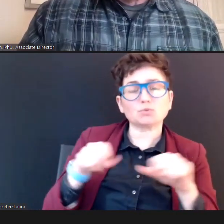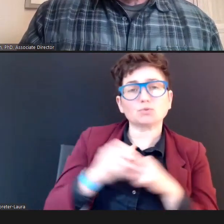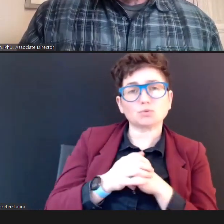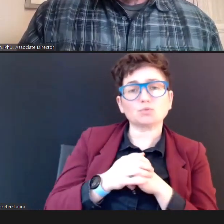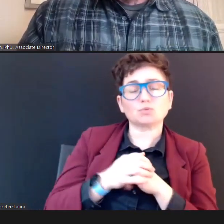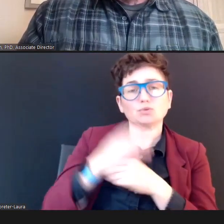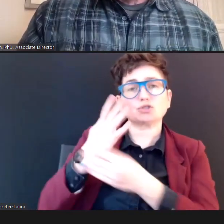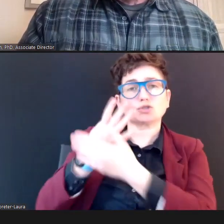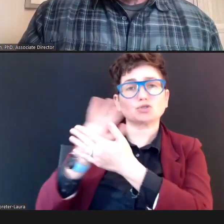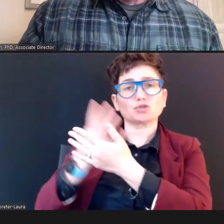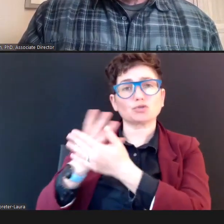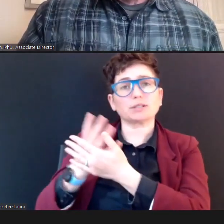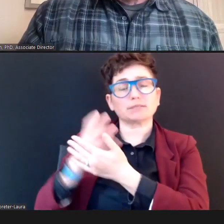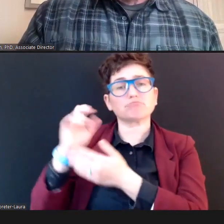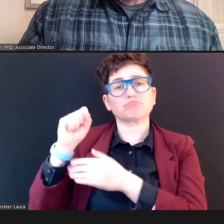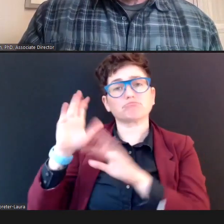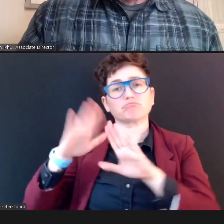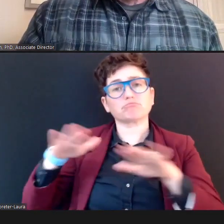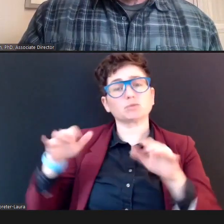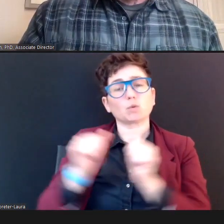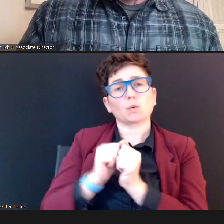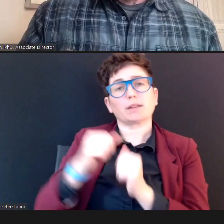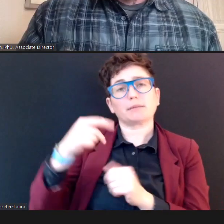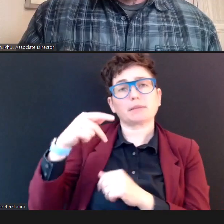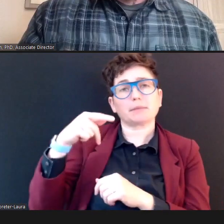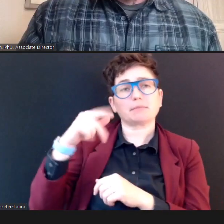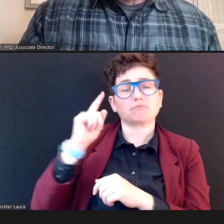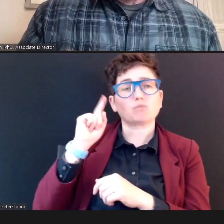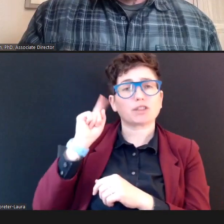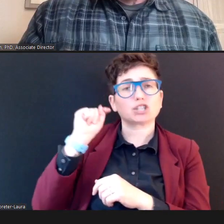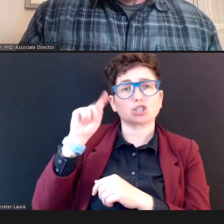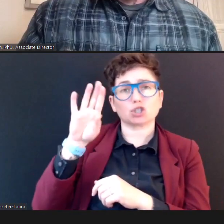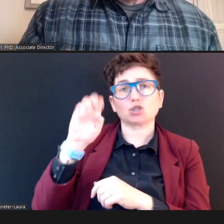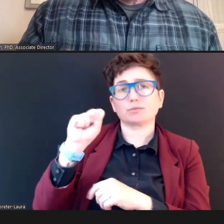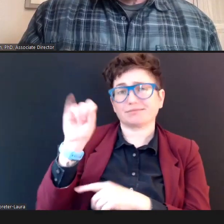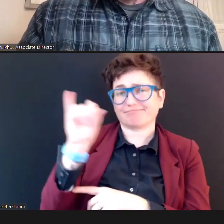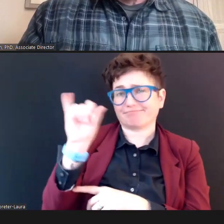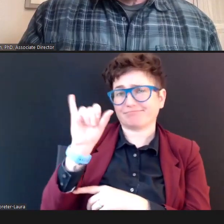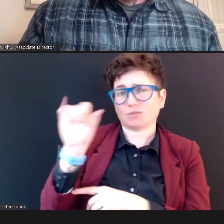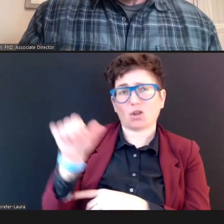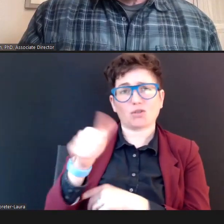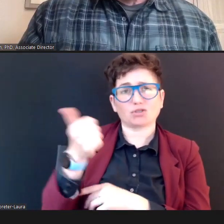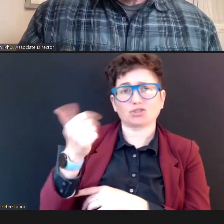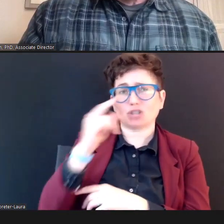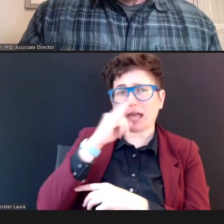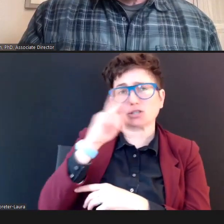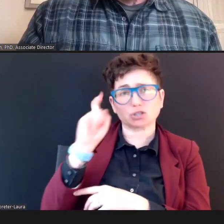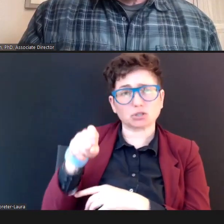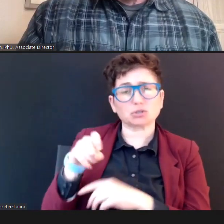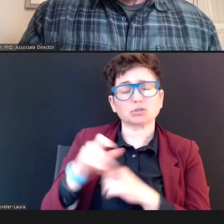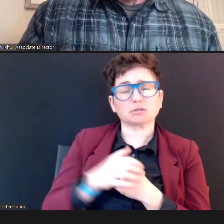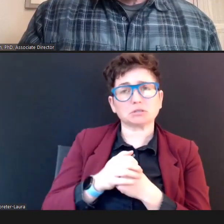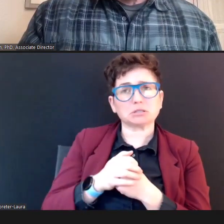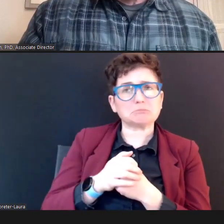screen um children with PE tubes actually just like you would any other